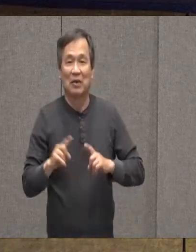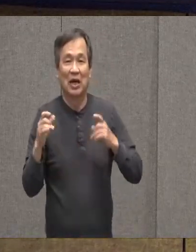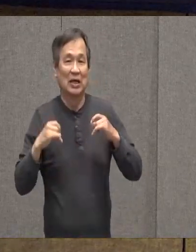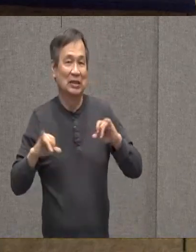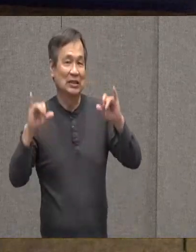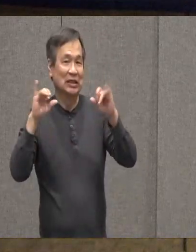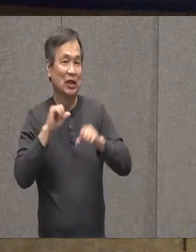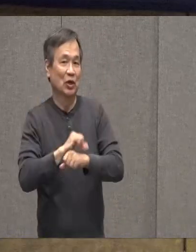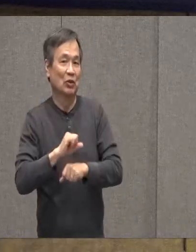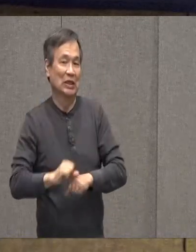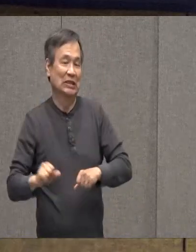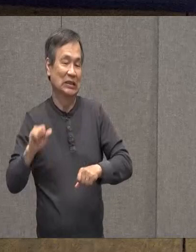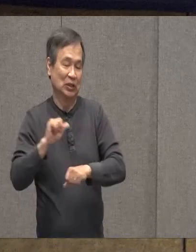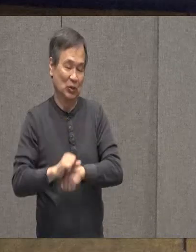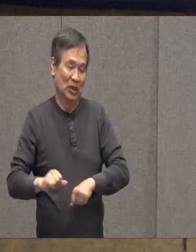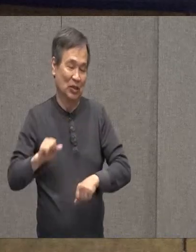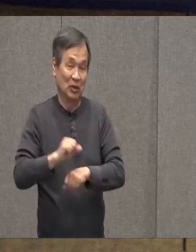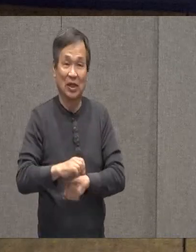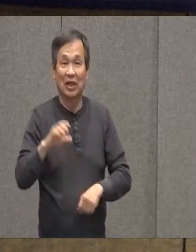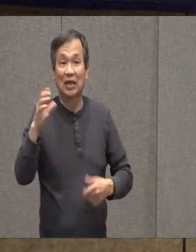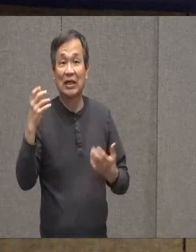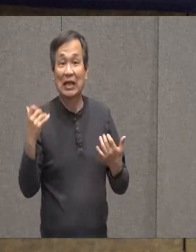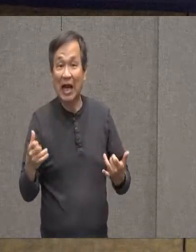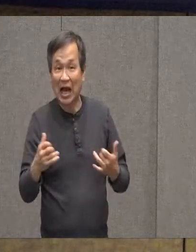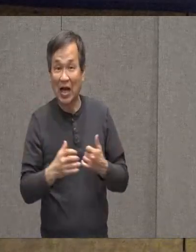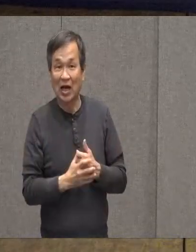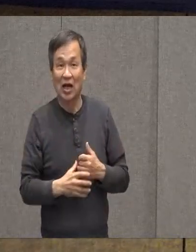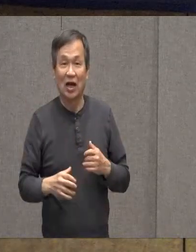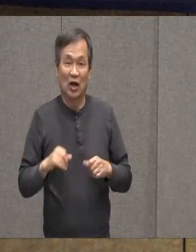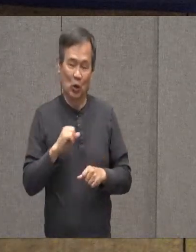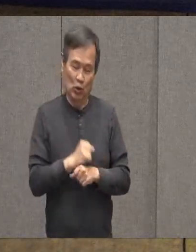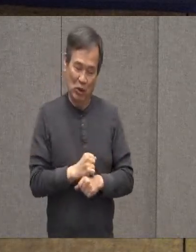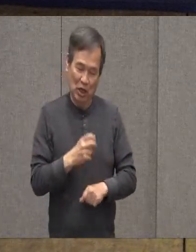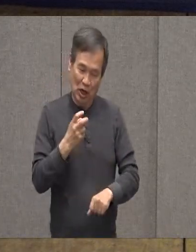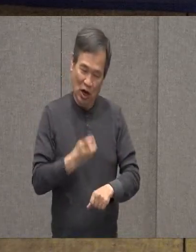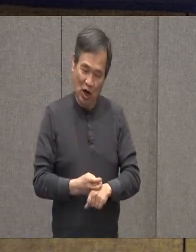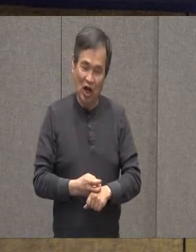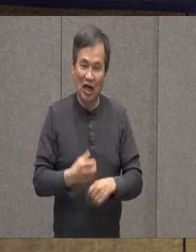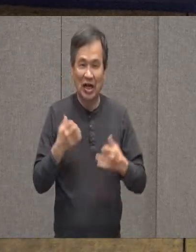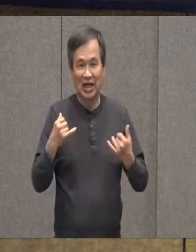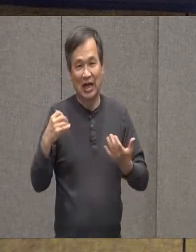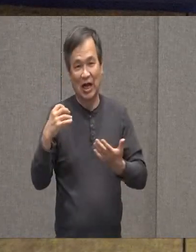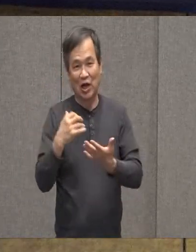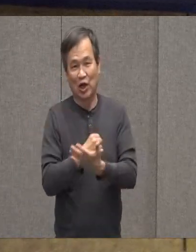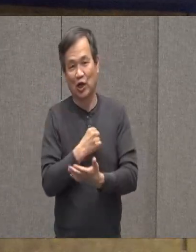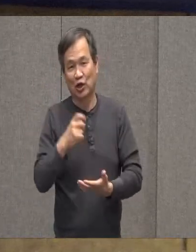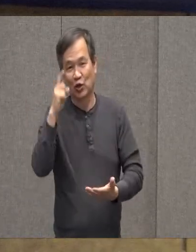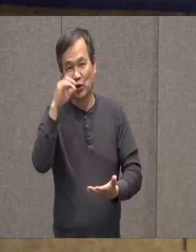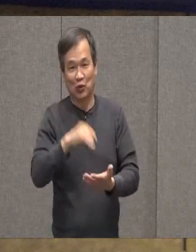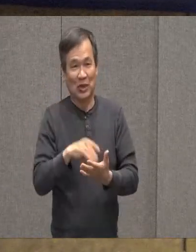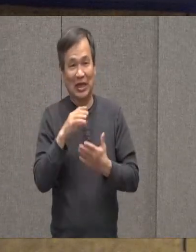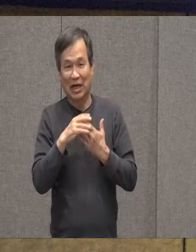still working still working and guess what? We've worked long and hard and now we've earned $1,000.